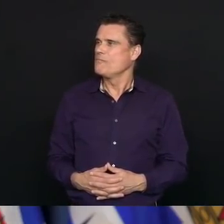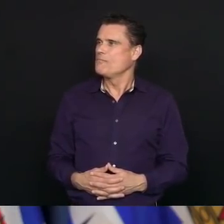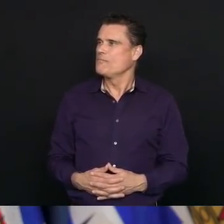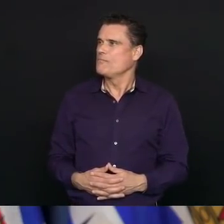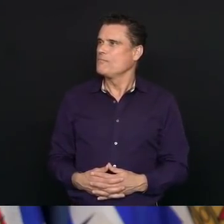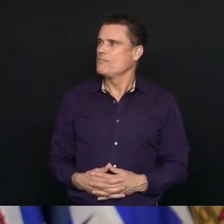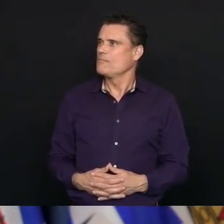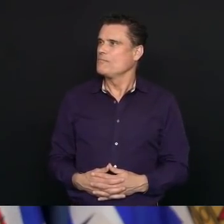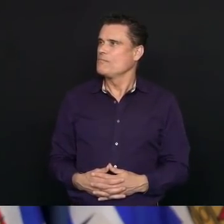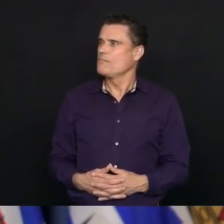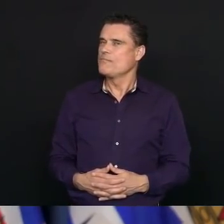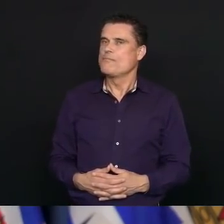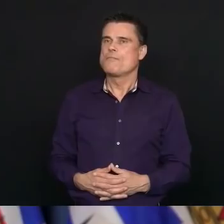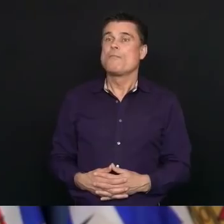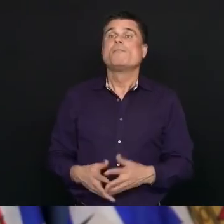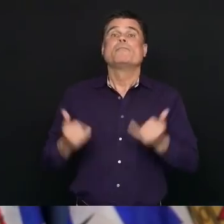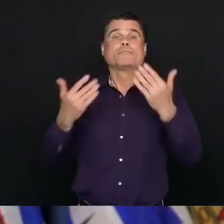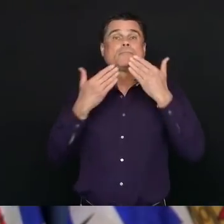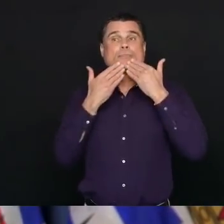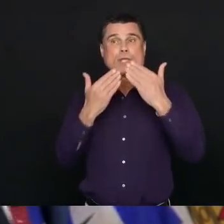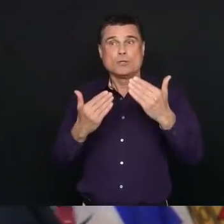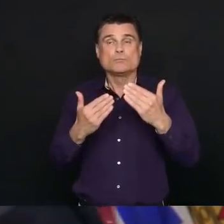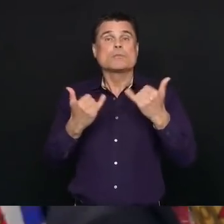Thank you very much and we are happy to take your questions.